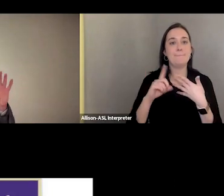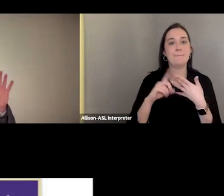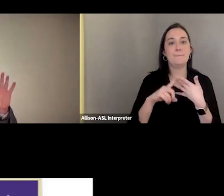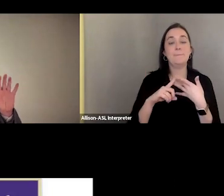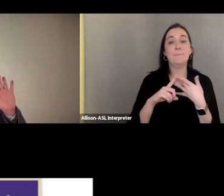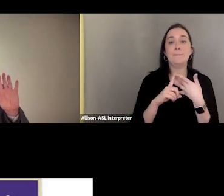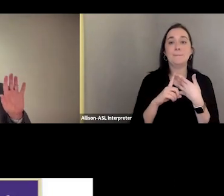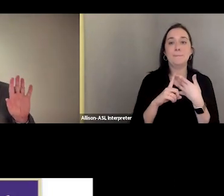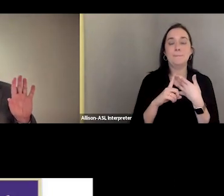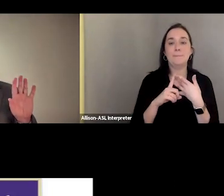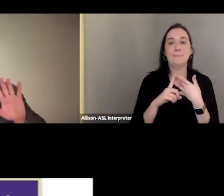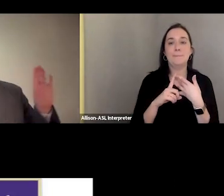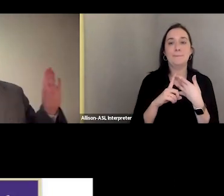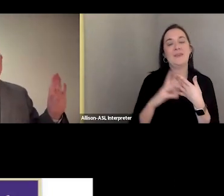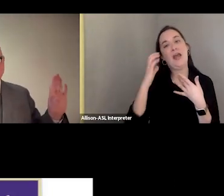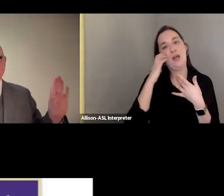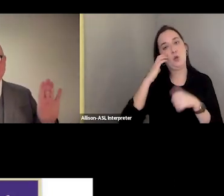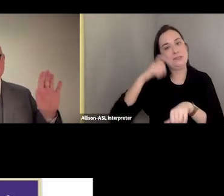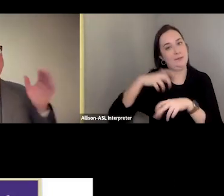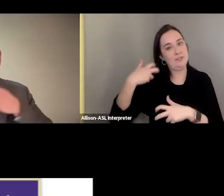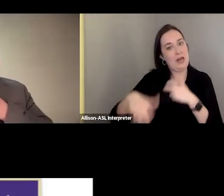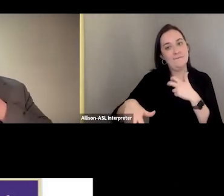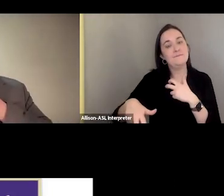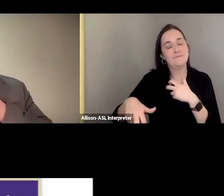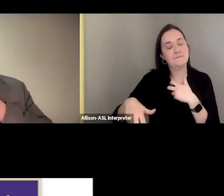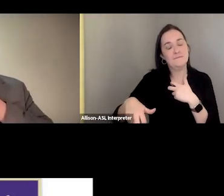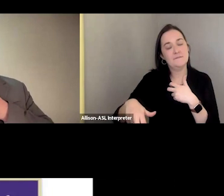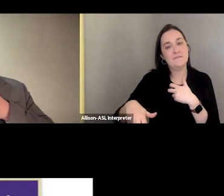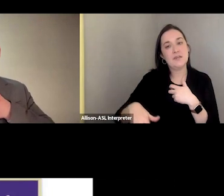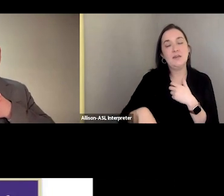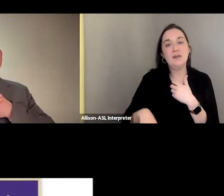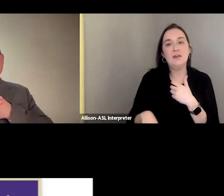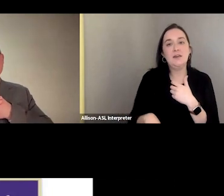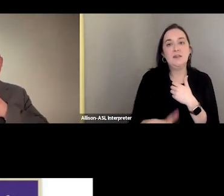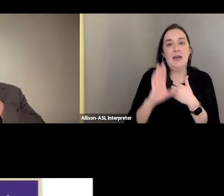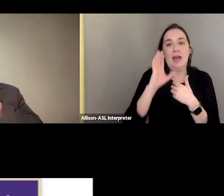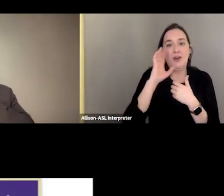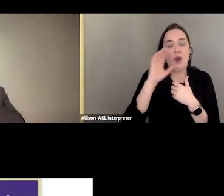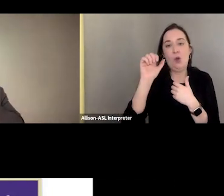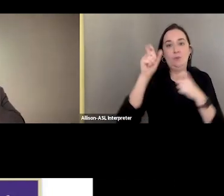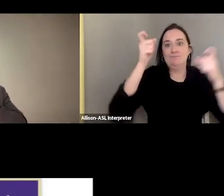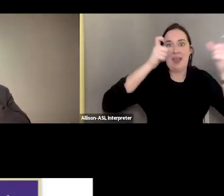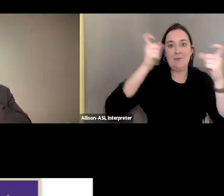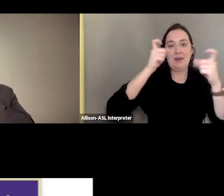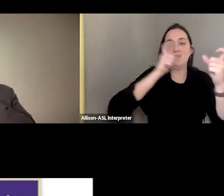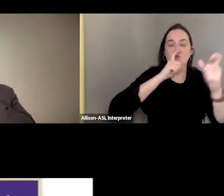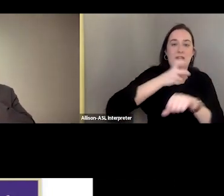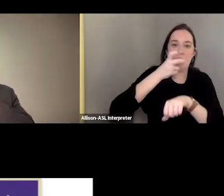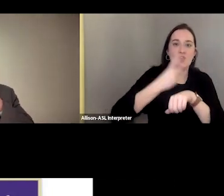I know the I know times are tough. I'm talking to an audience I am dealing with, with my own administration, about how difficult state budgets are right now.